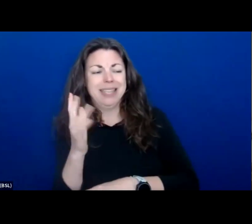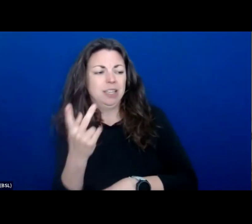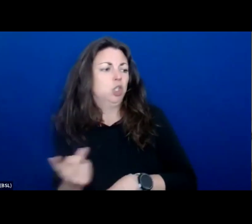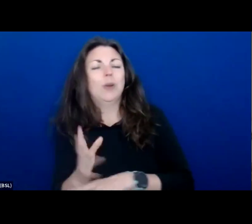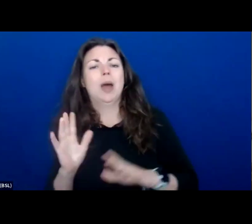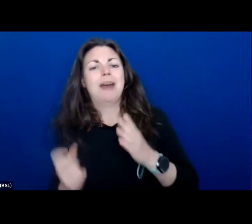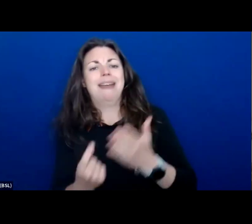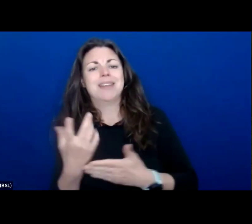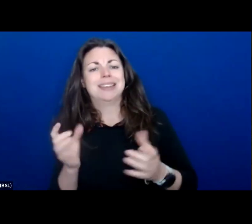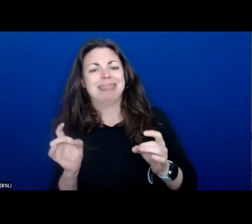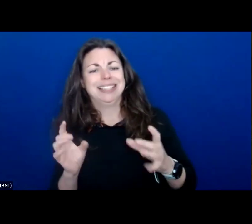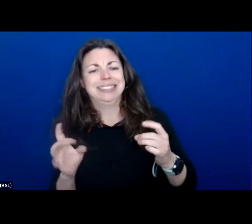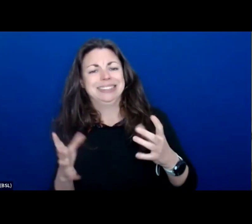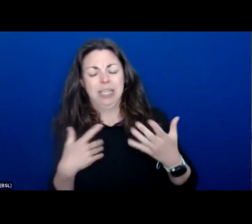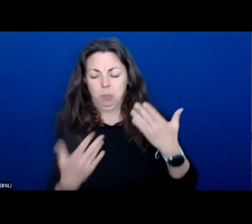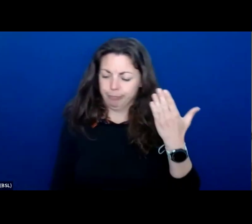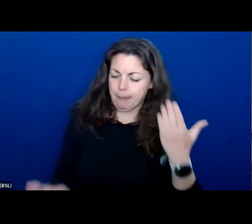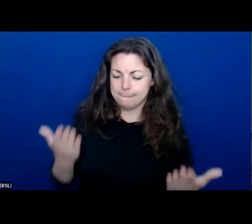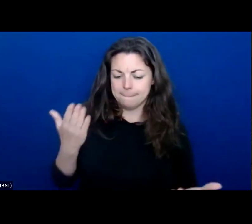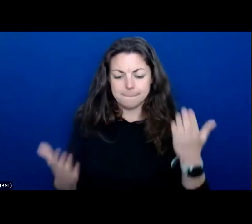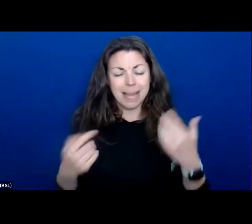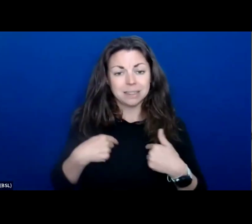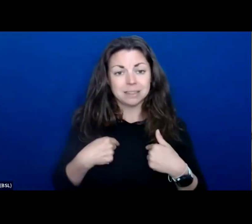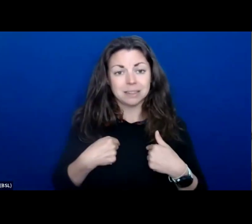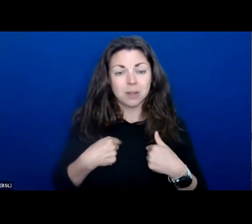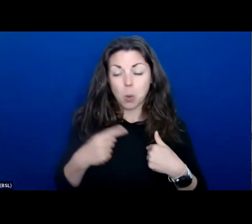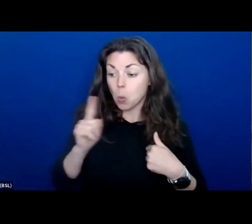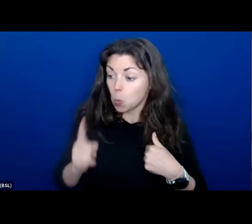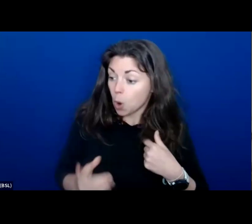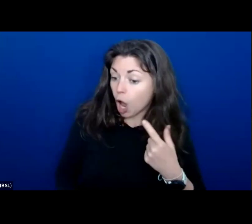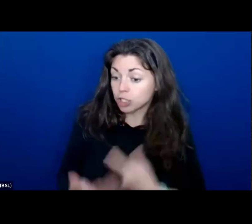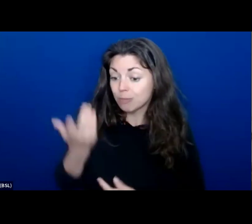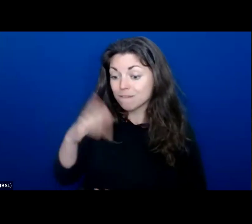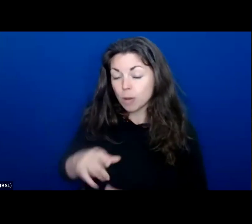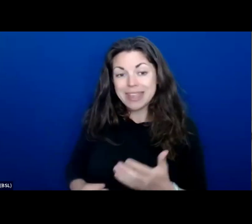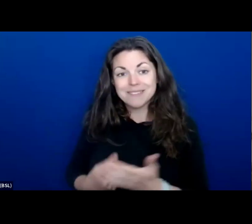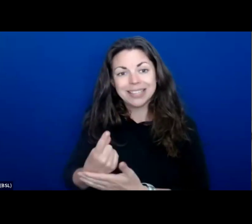the pros and cons and what is coming out of this event. So being able to say no politely